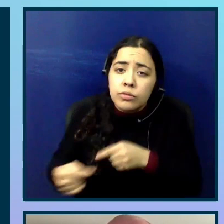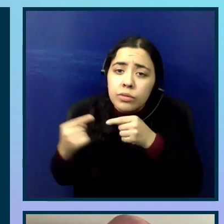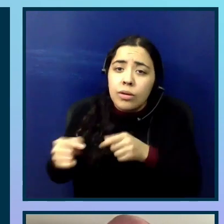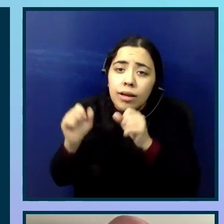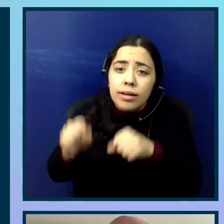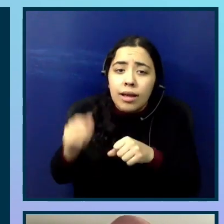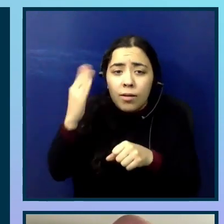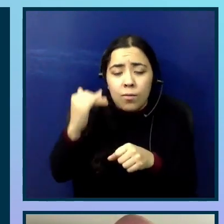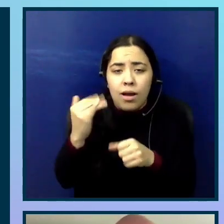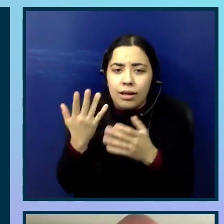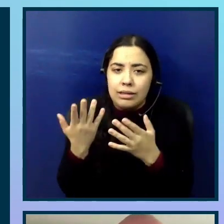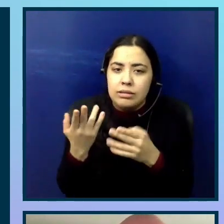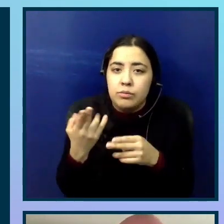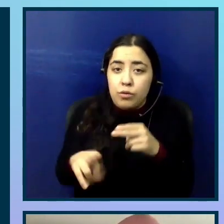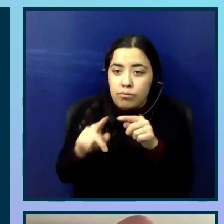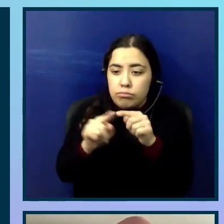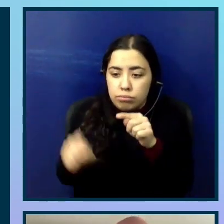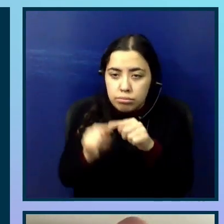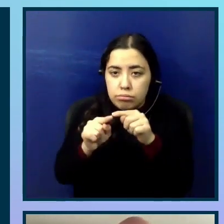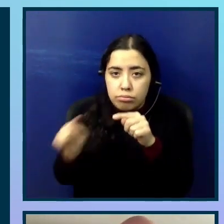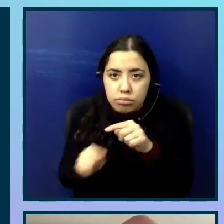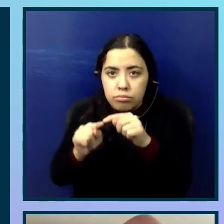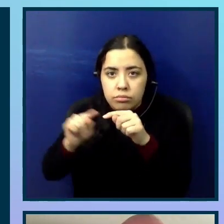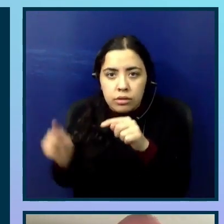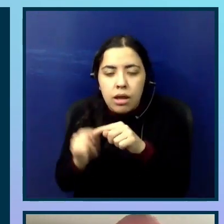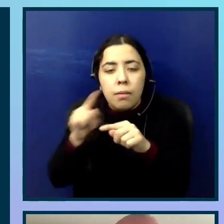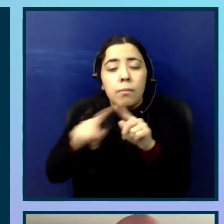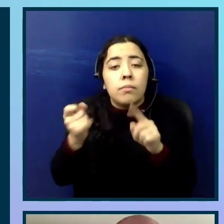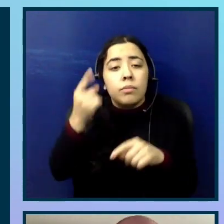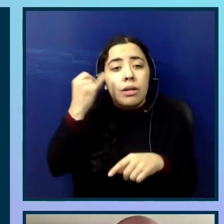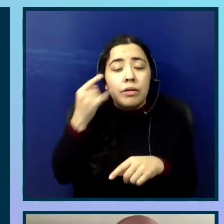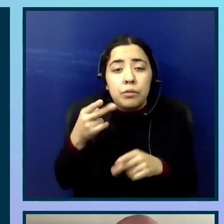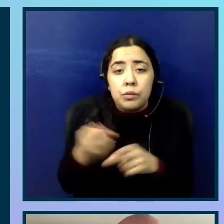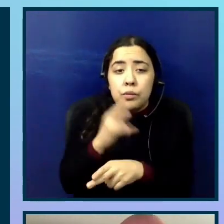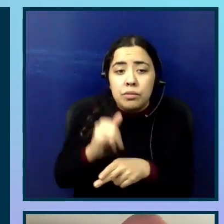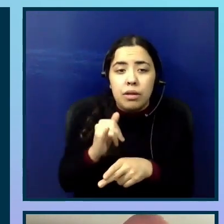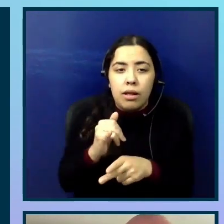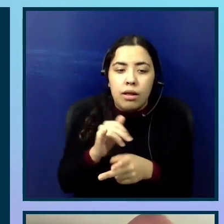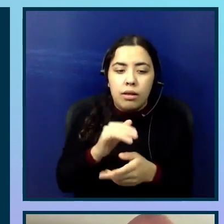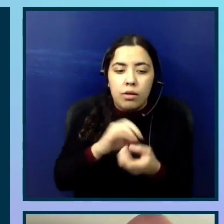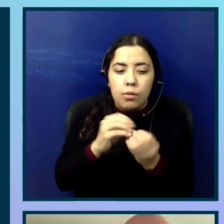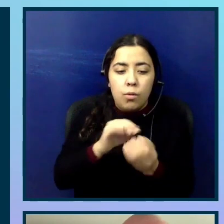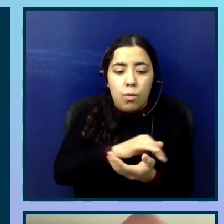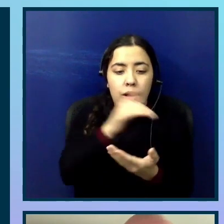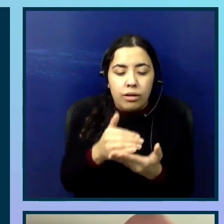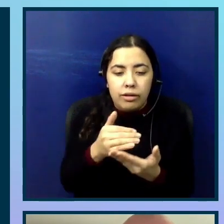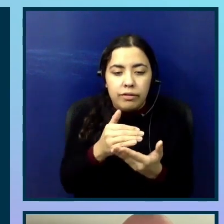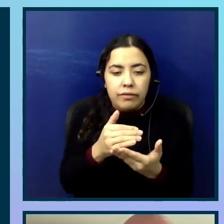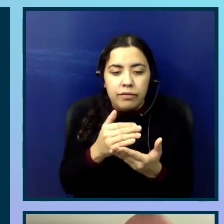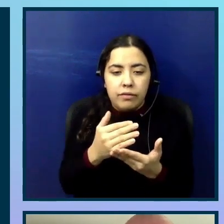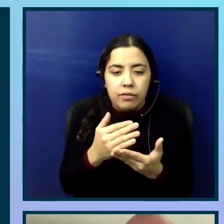But if we can use quant in and in quant inclusive data, every time the code changes